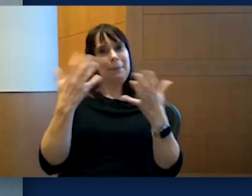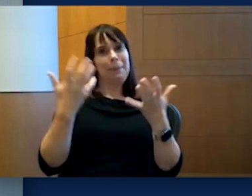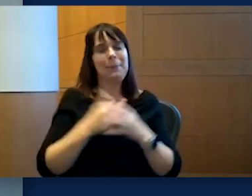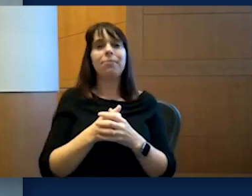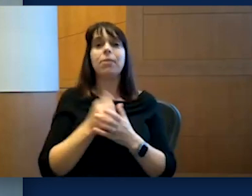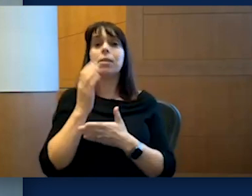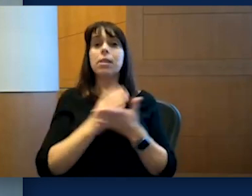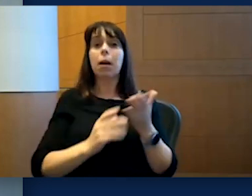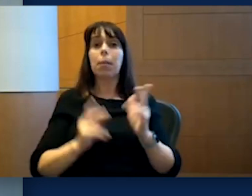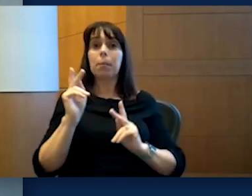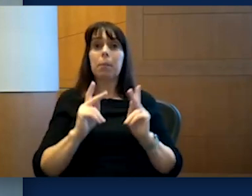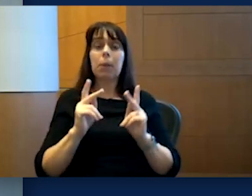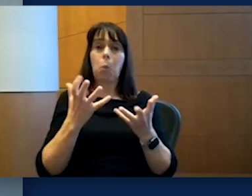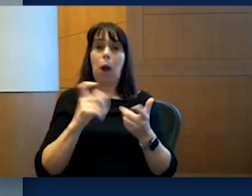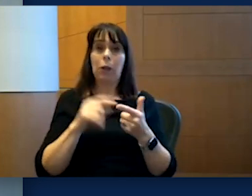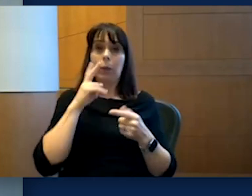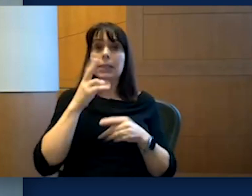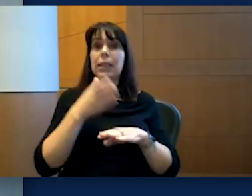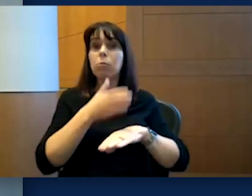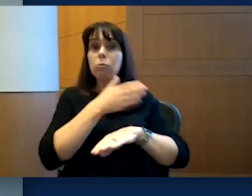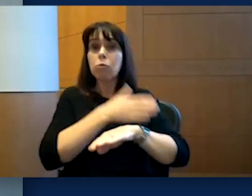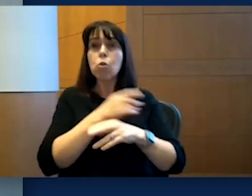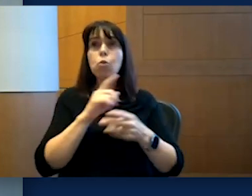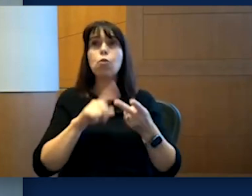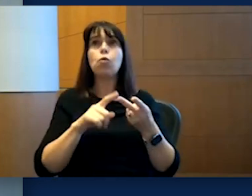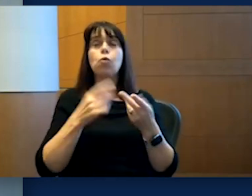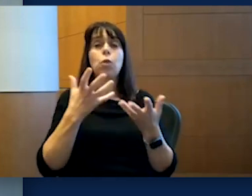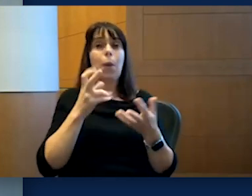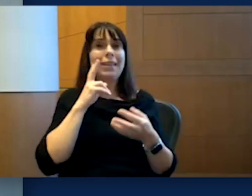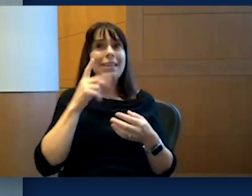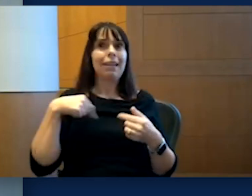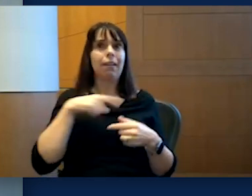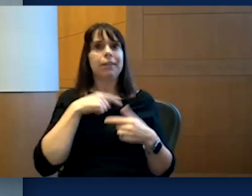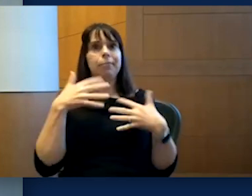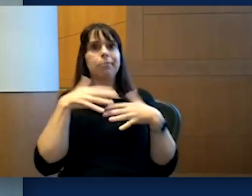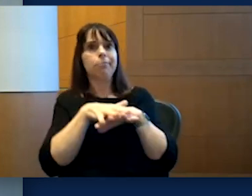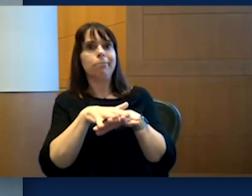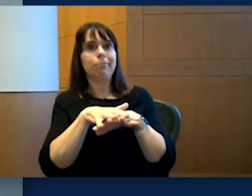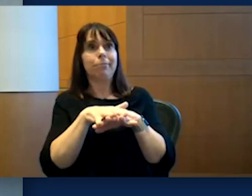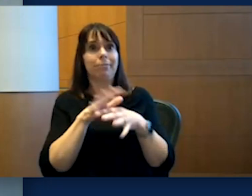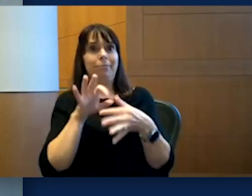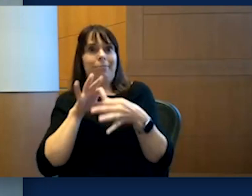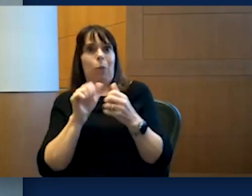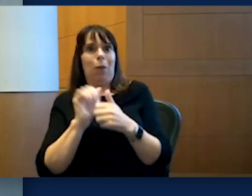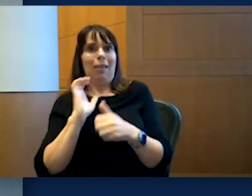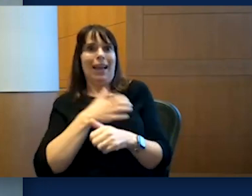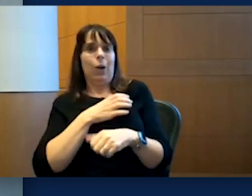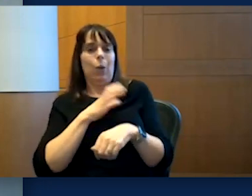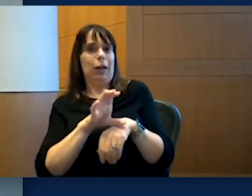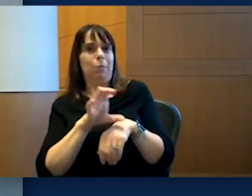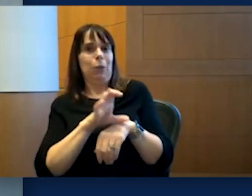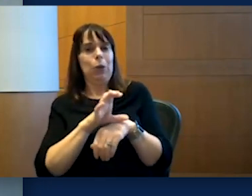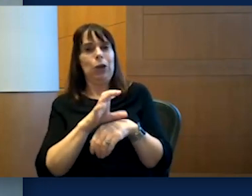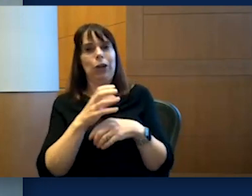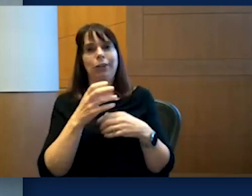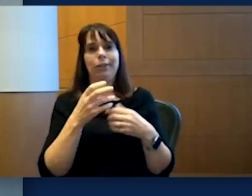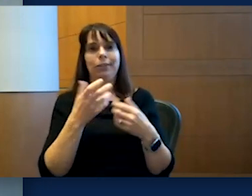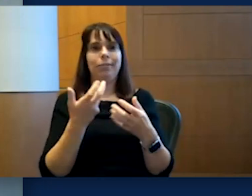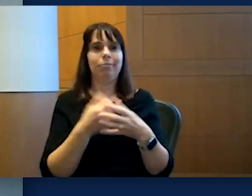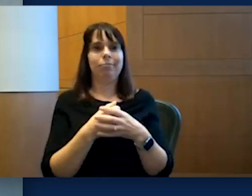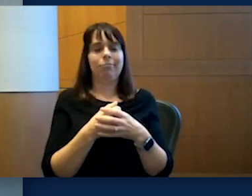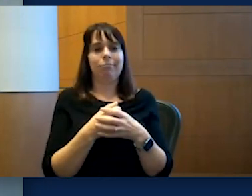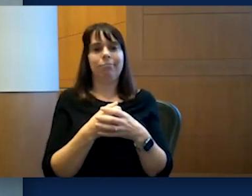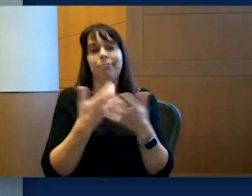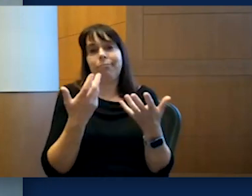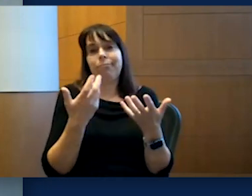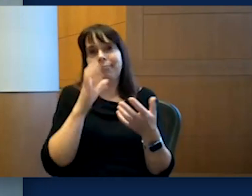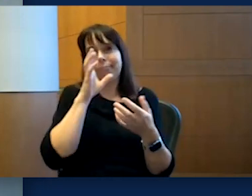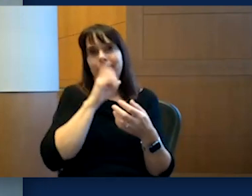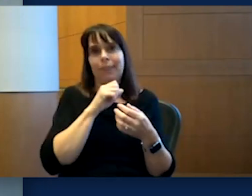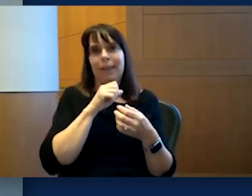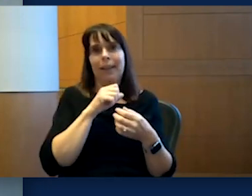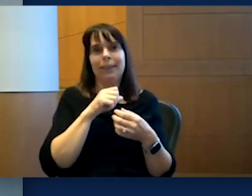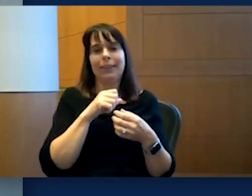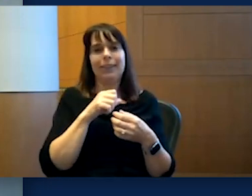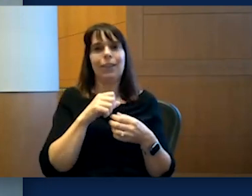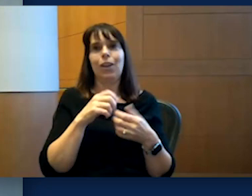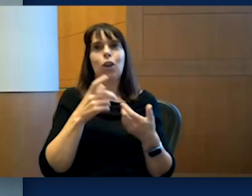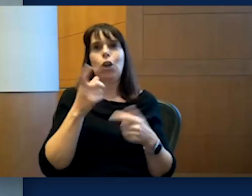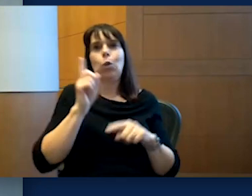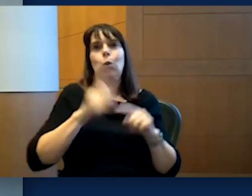There are some people who want to see improvements. They want to see us merge with the machine and I guess resistance is futile.